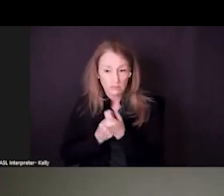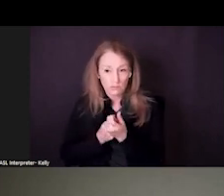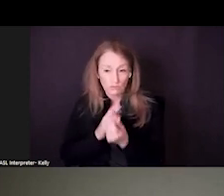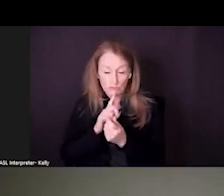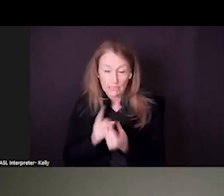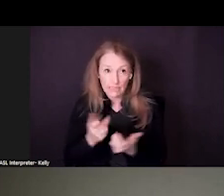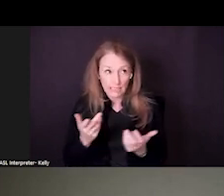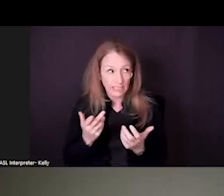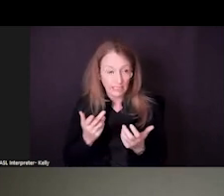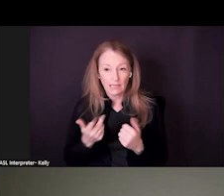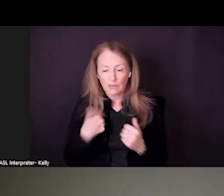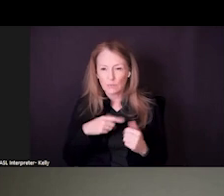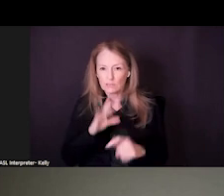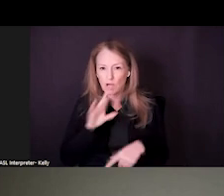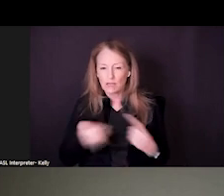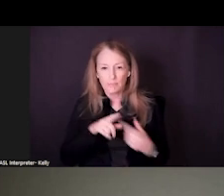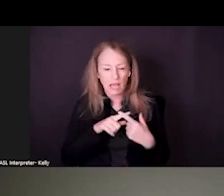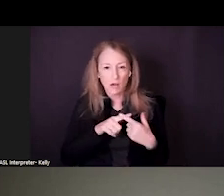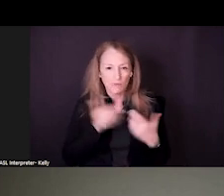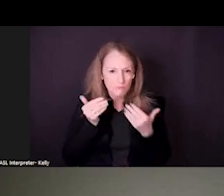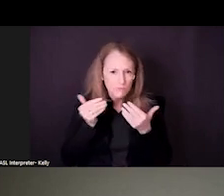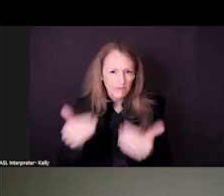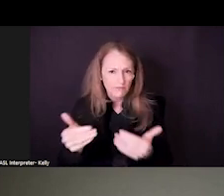MOVING UPSTREAM. THIS IS A GREAT WAY TO DO THAT.